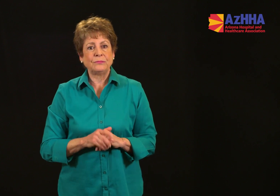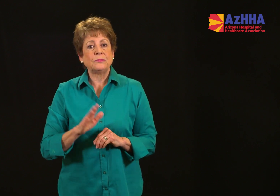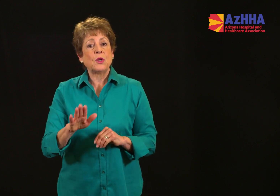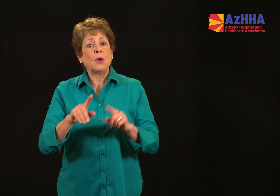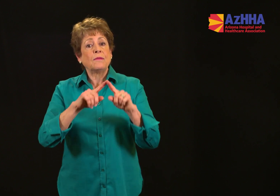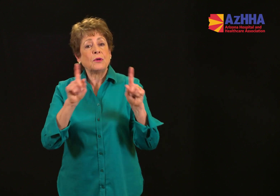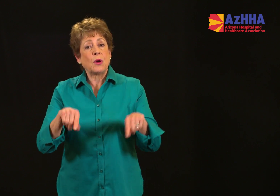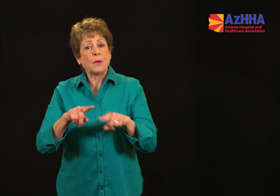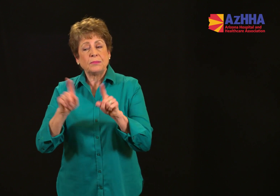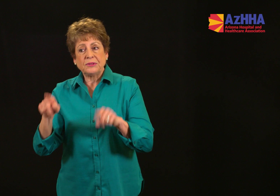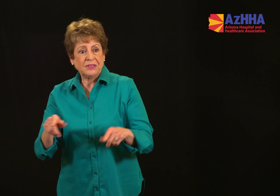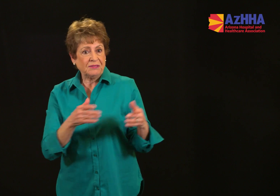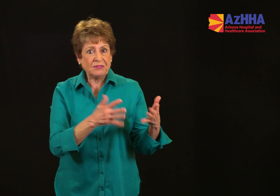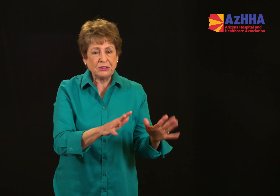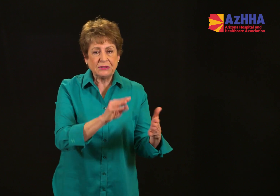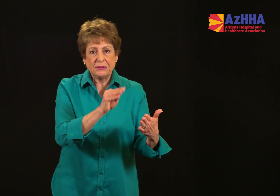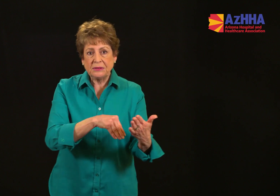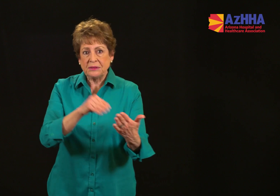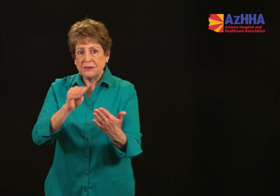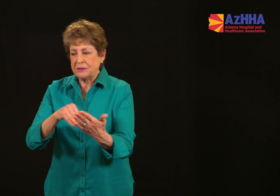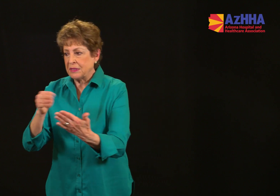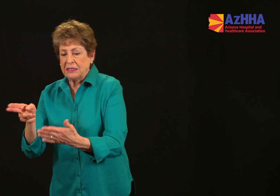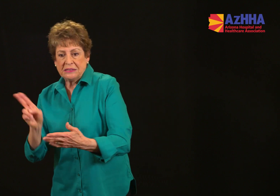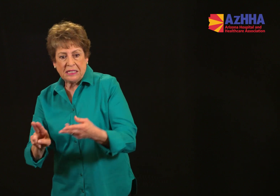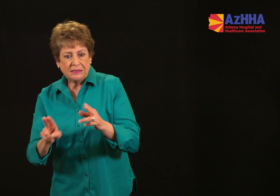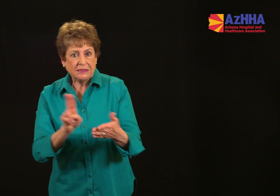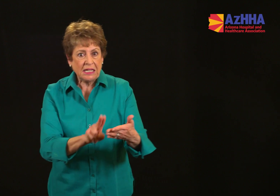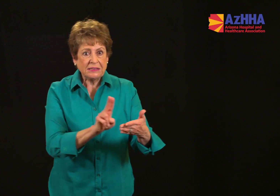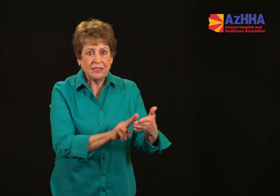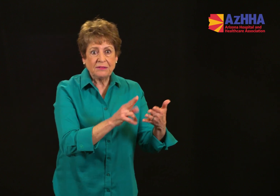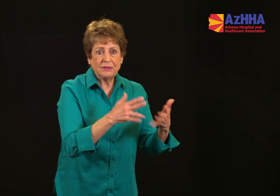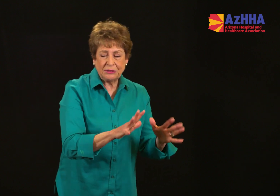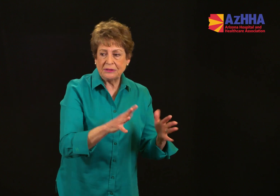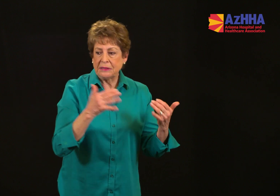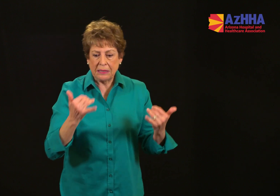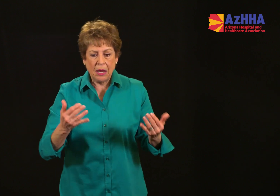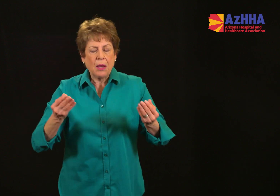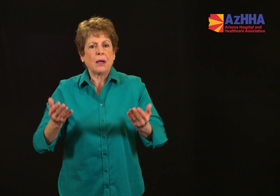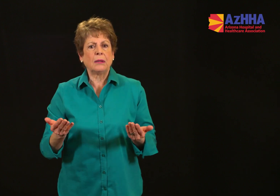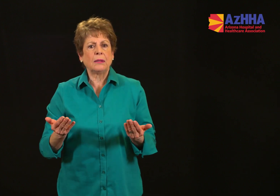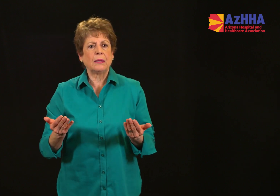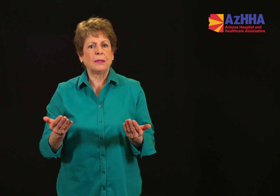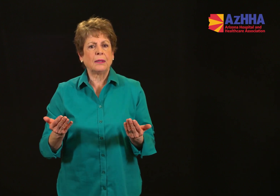Your forms are completed and signed. What's next?